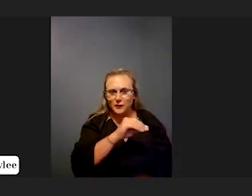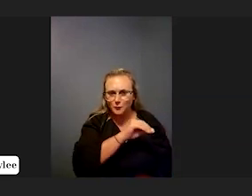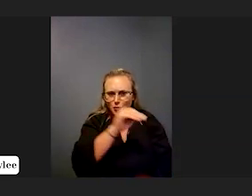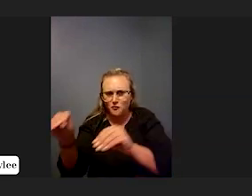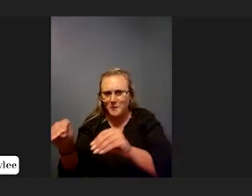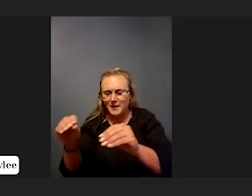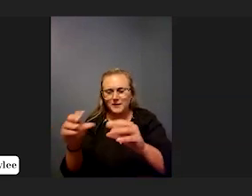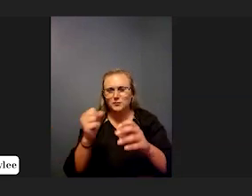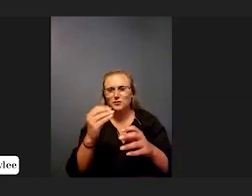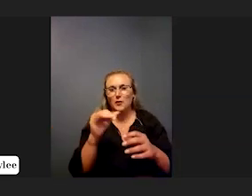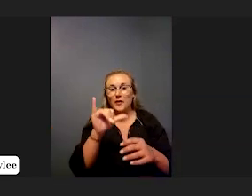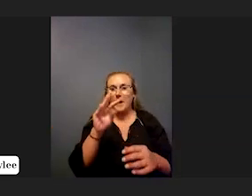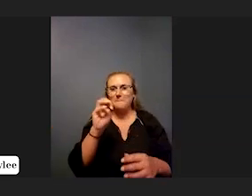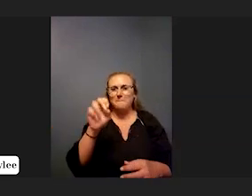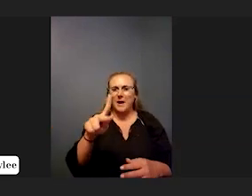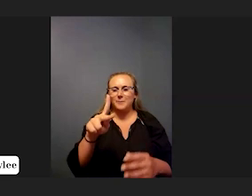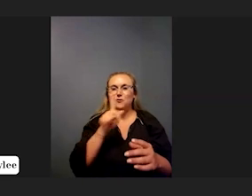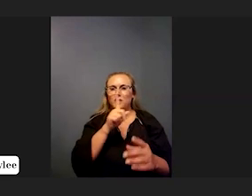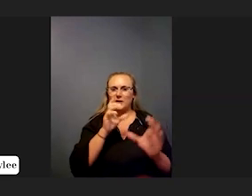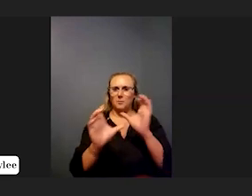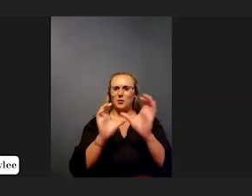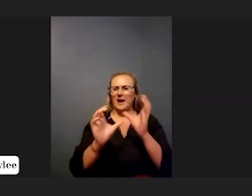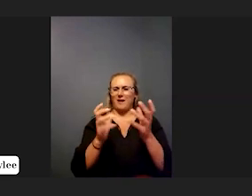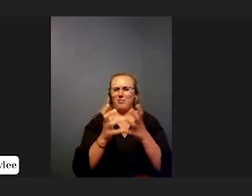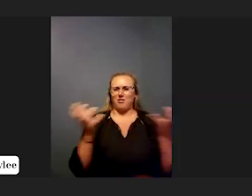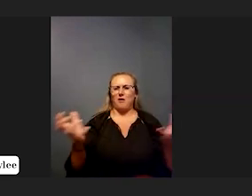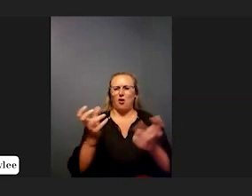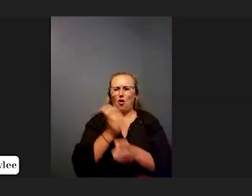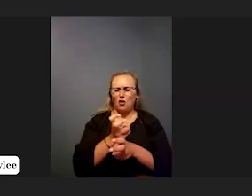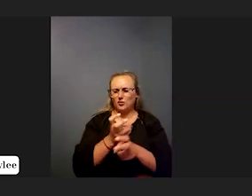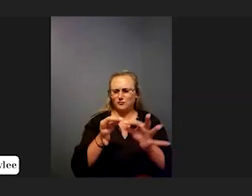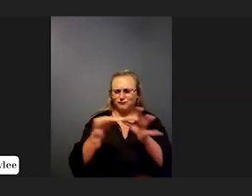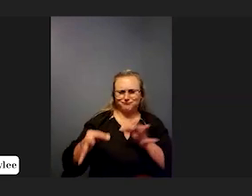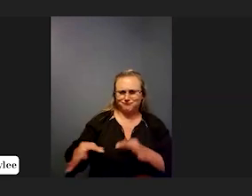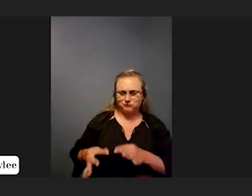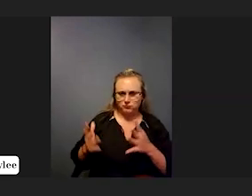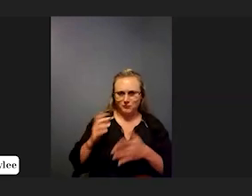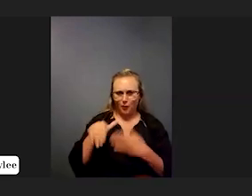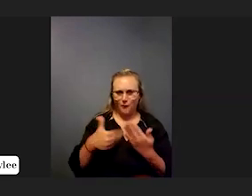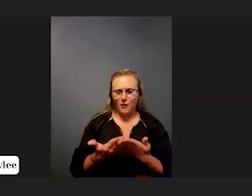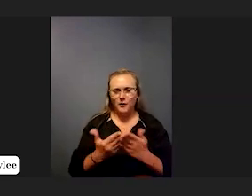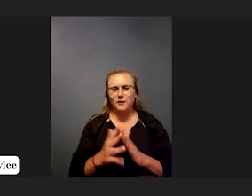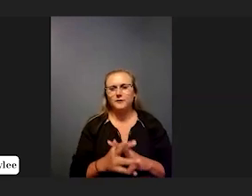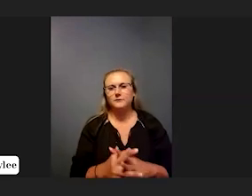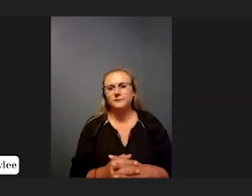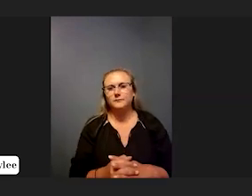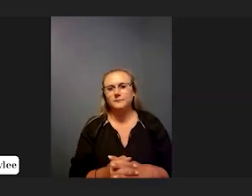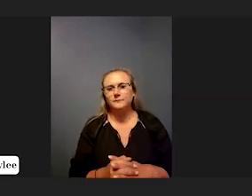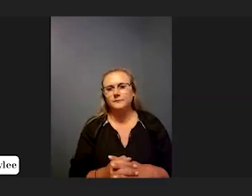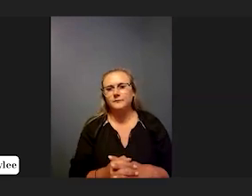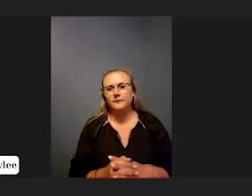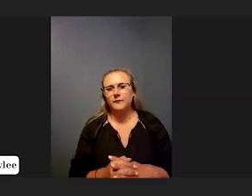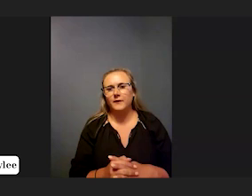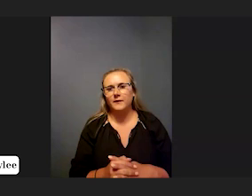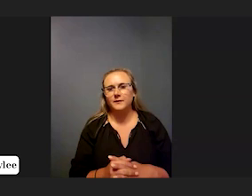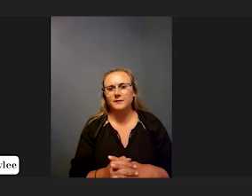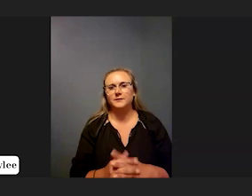So I just kind of throw those out as examples. Um, and why we need content experts within STEM subject areas.